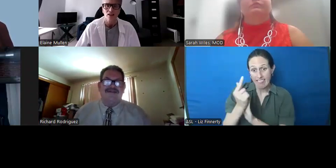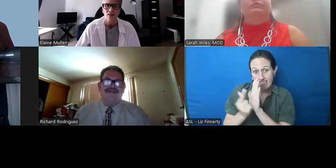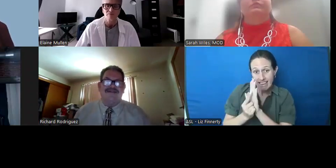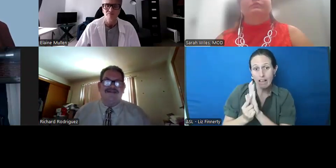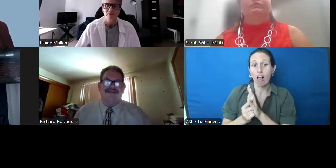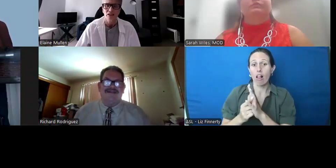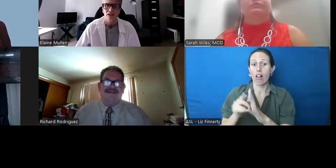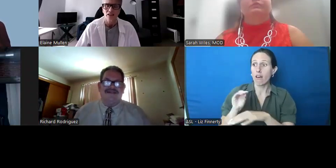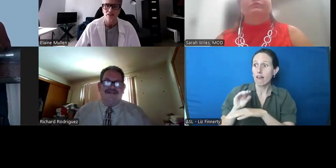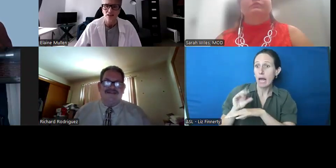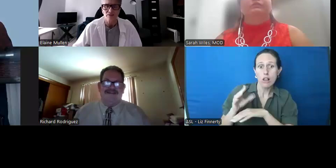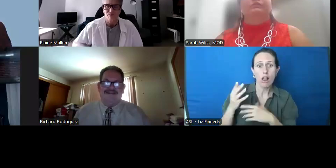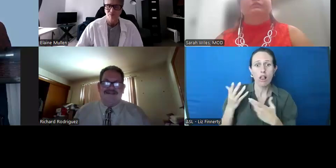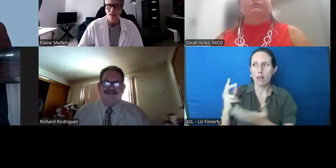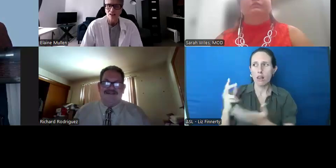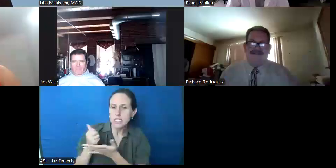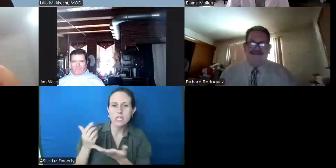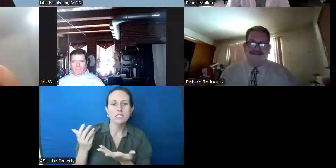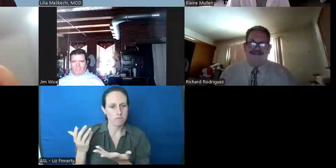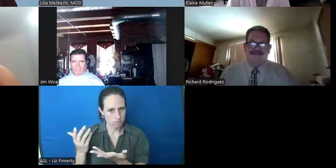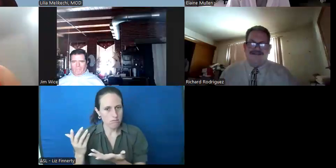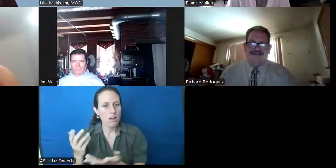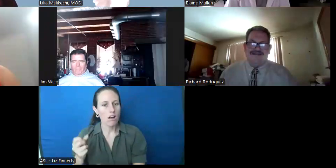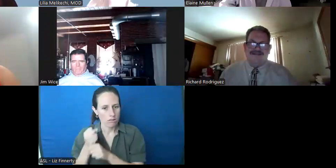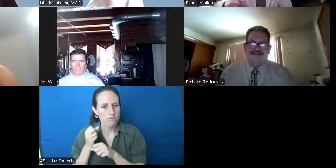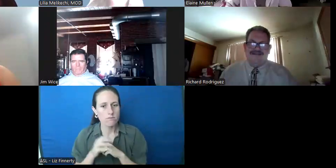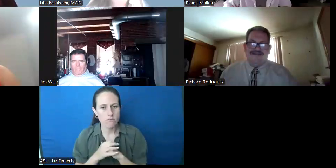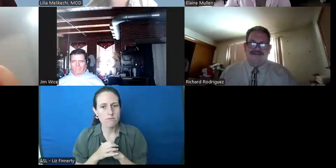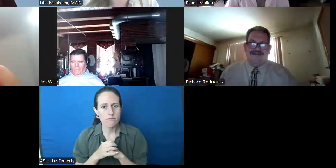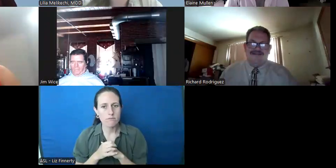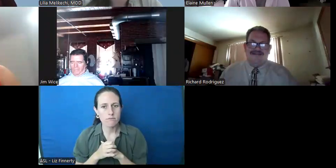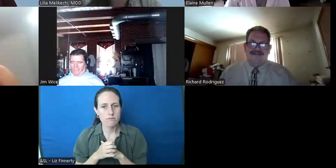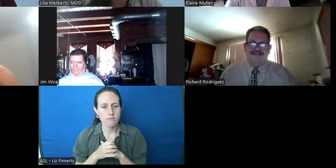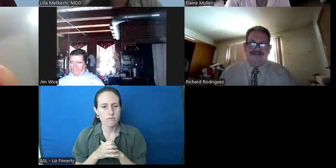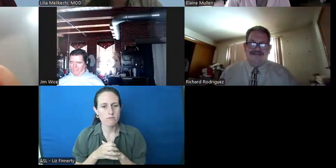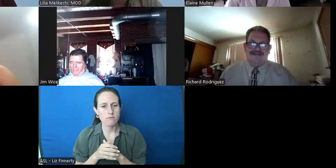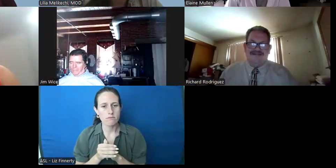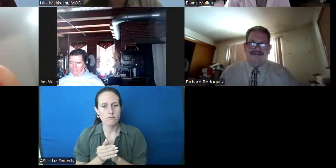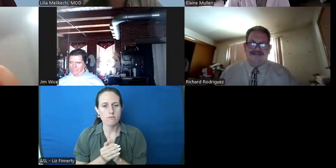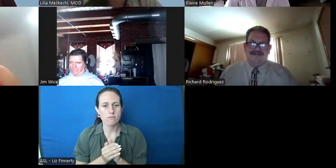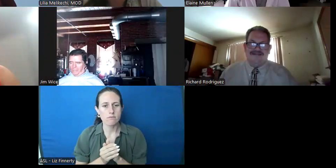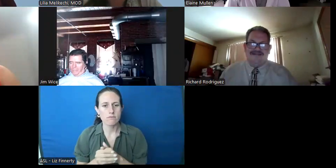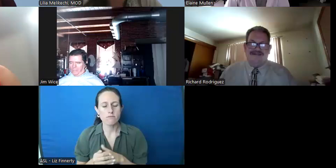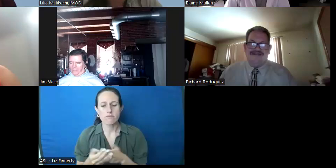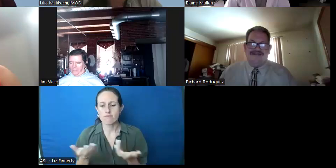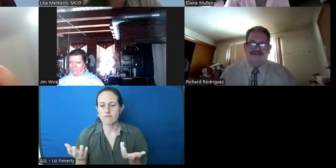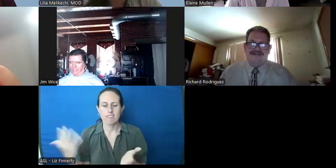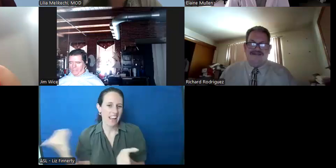I needed it and reasonable accommodation in